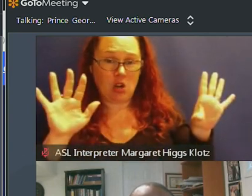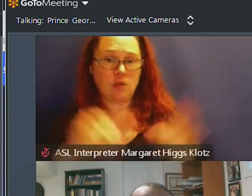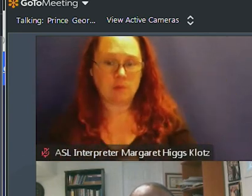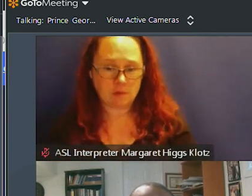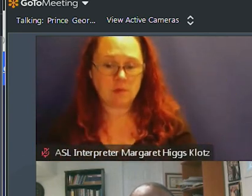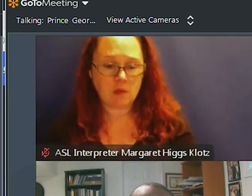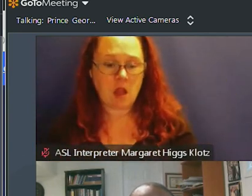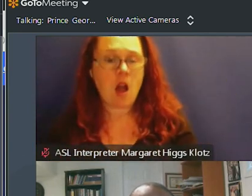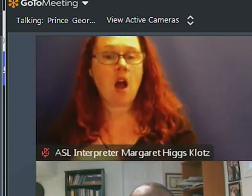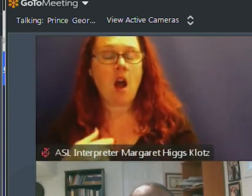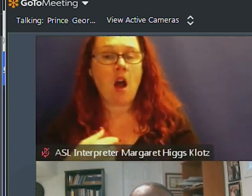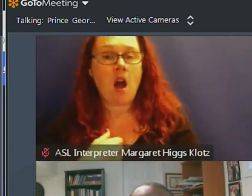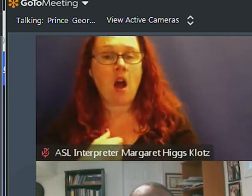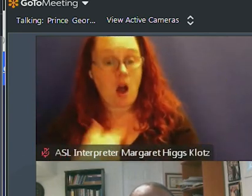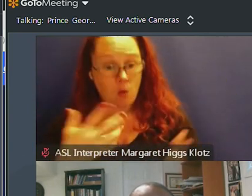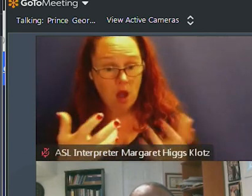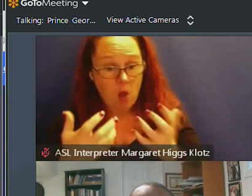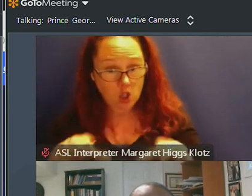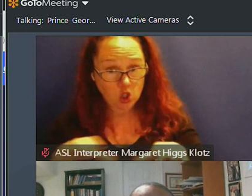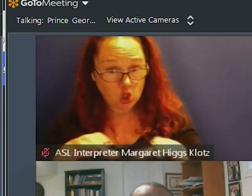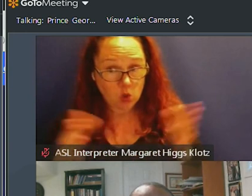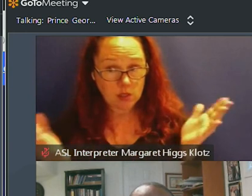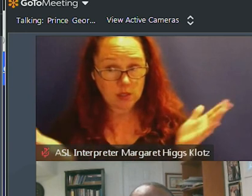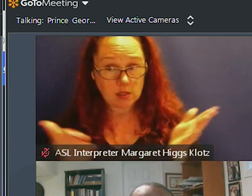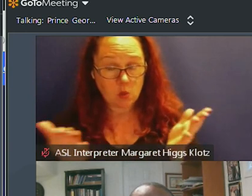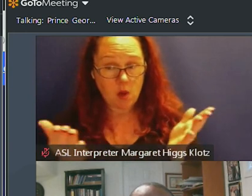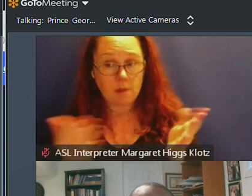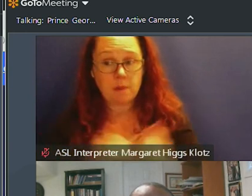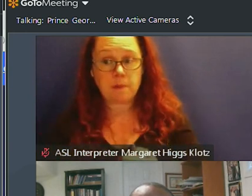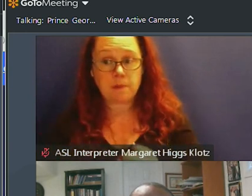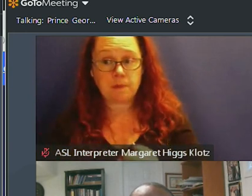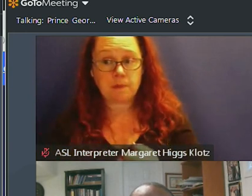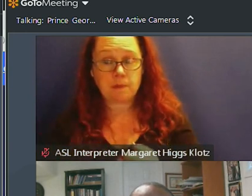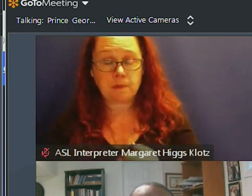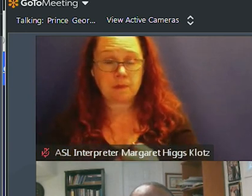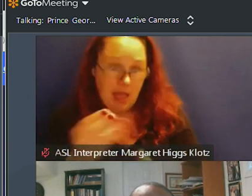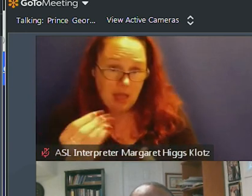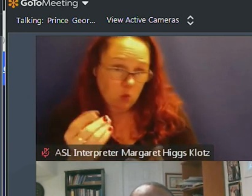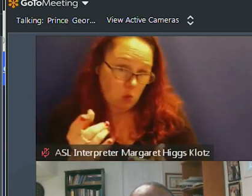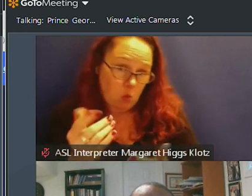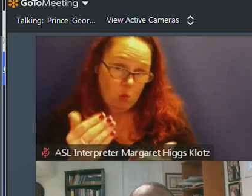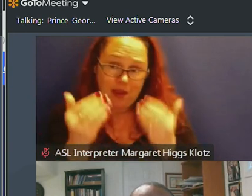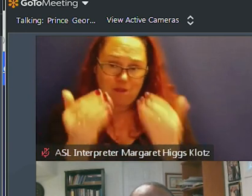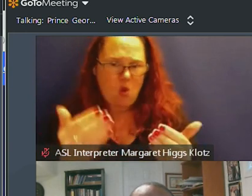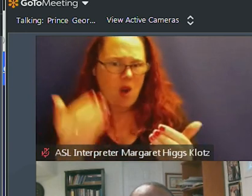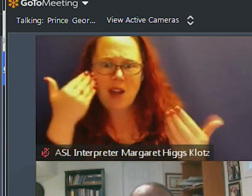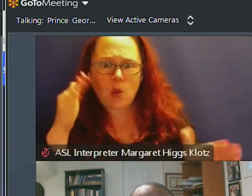what I do want to do is, is, and we could go forward to, I don't even know what the motion is going to be. I can not make motions.